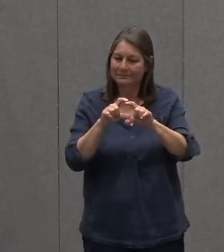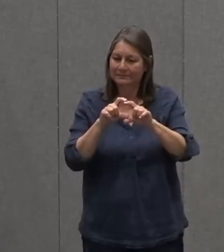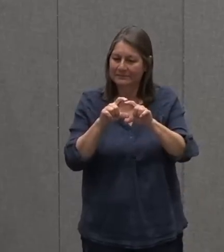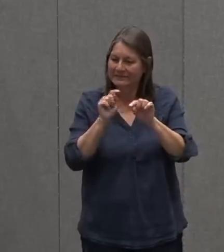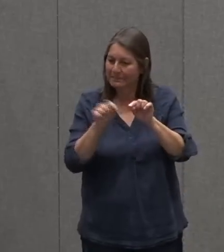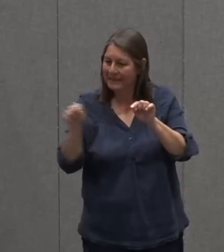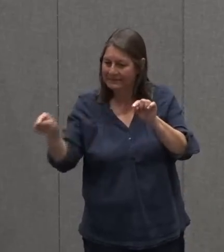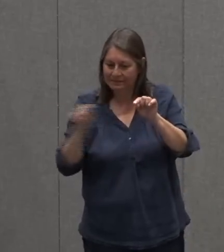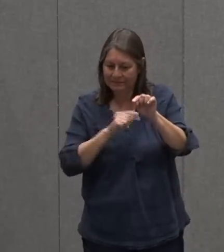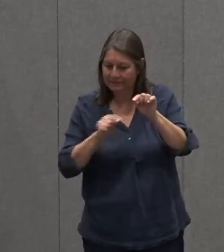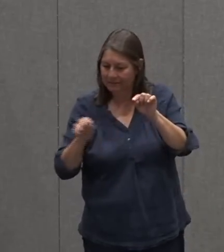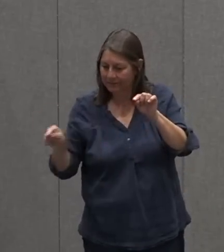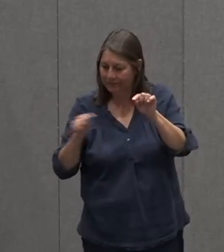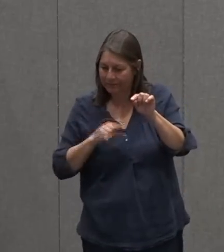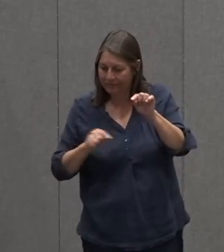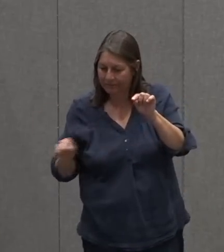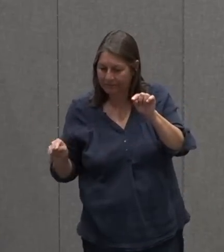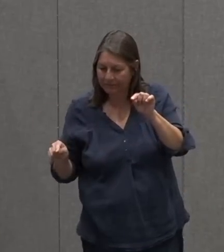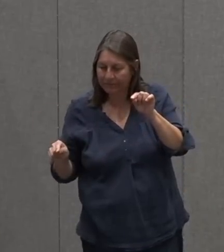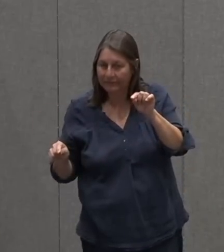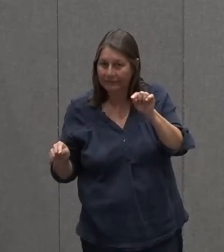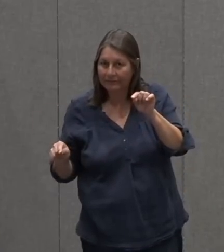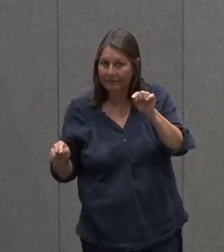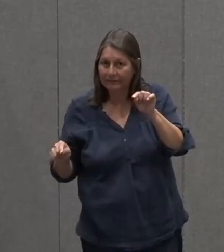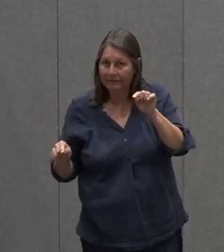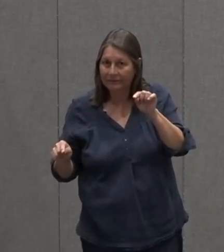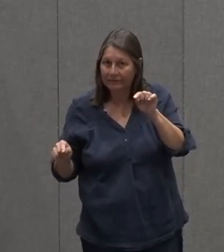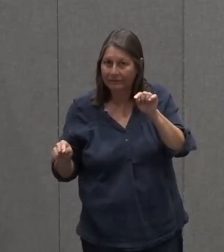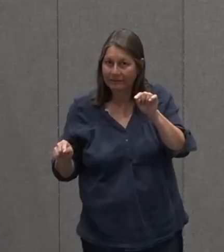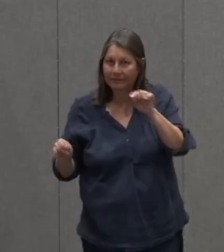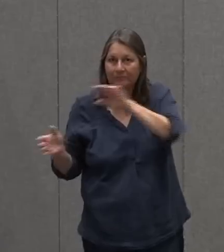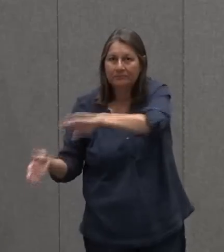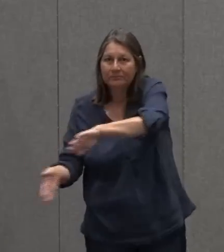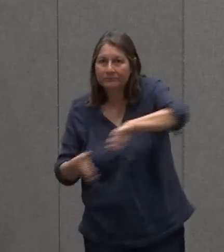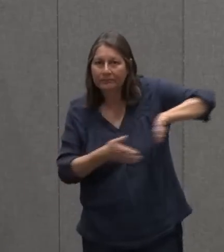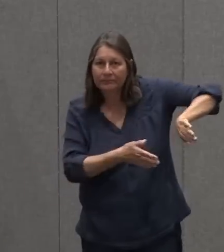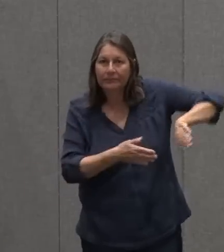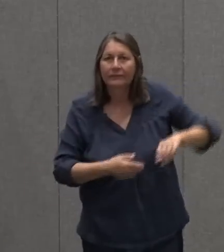Can you think of a number that's between 15 and 23?